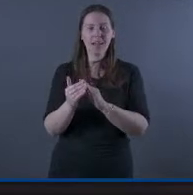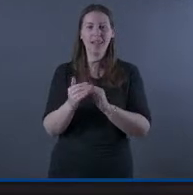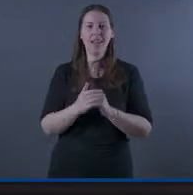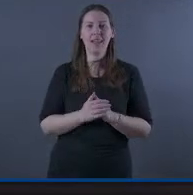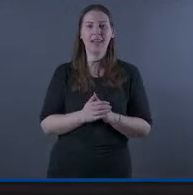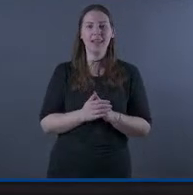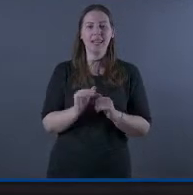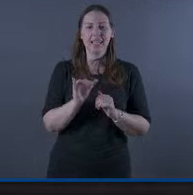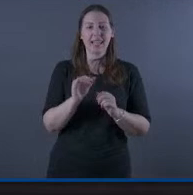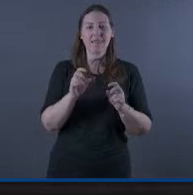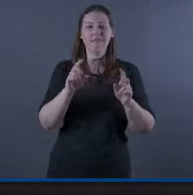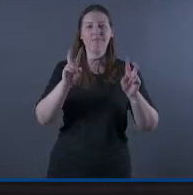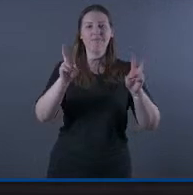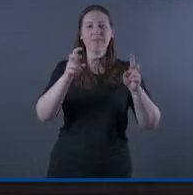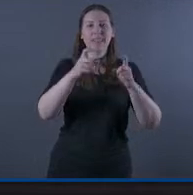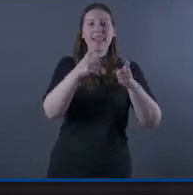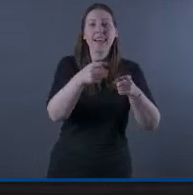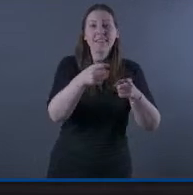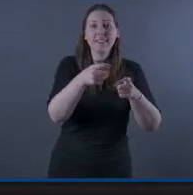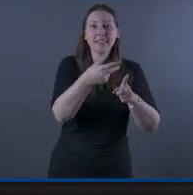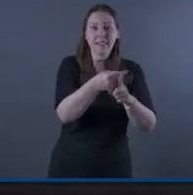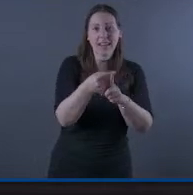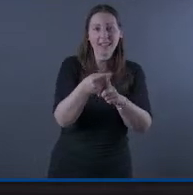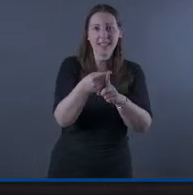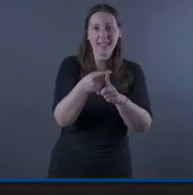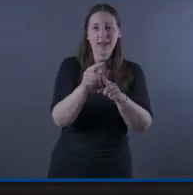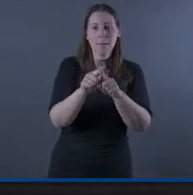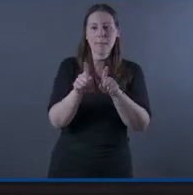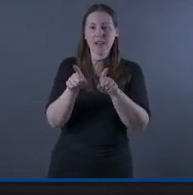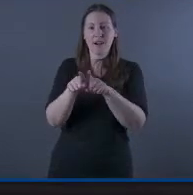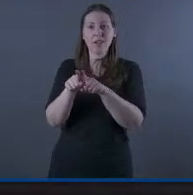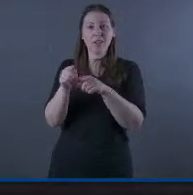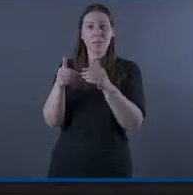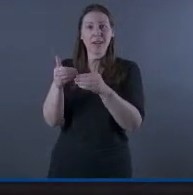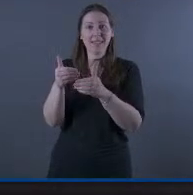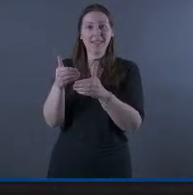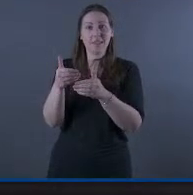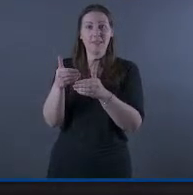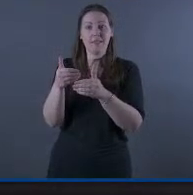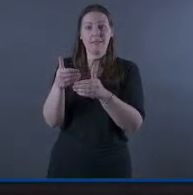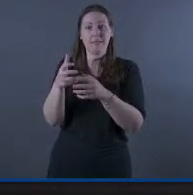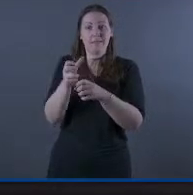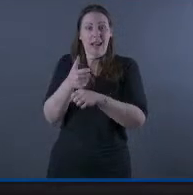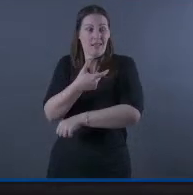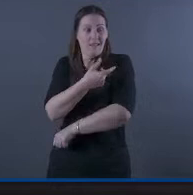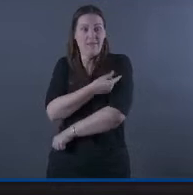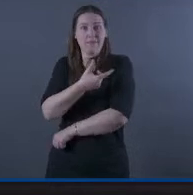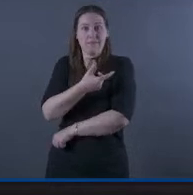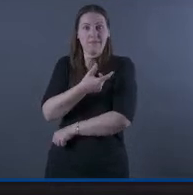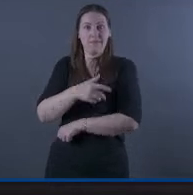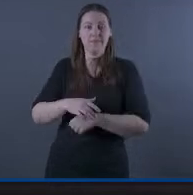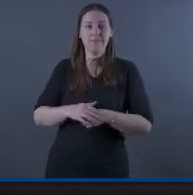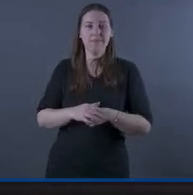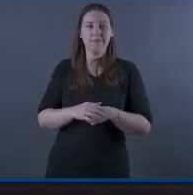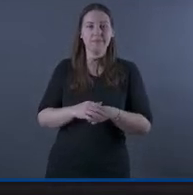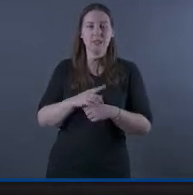and also the actual giving of the vaccine. It's just a really positive move forward in our community.